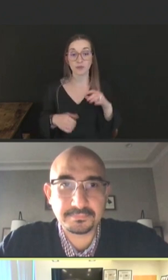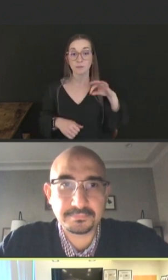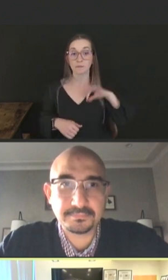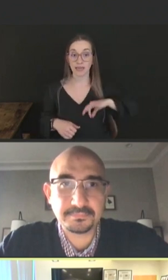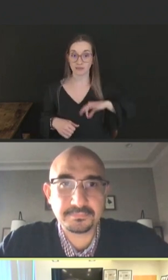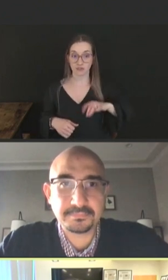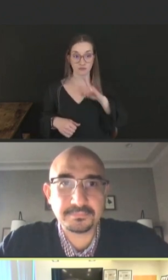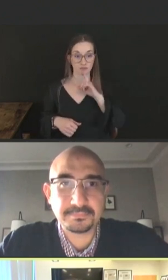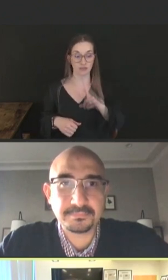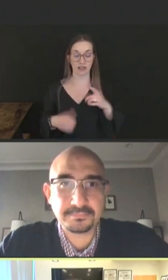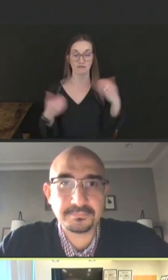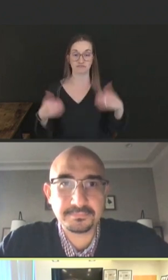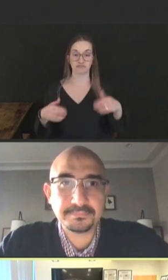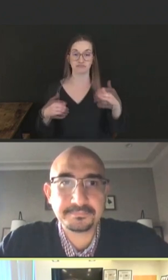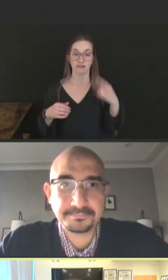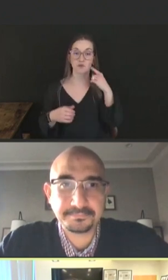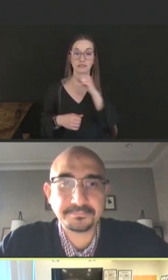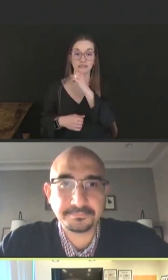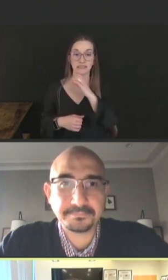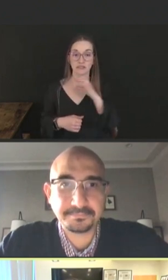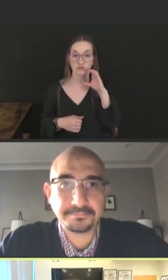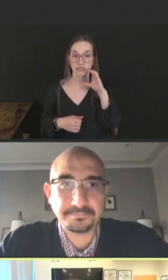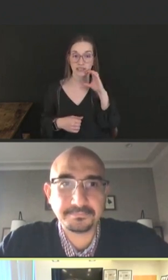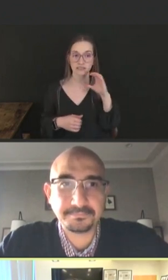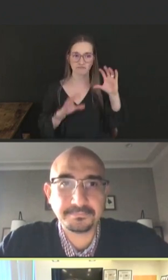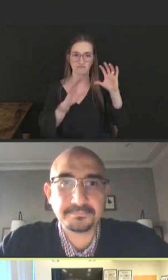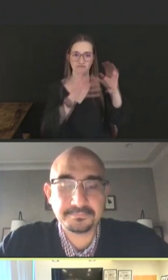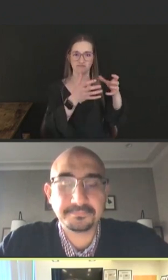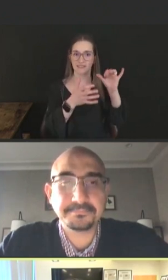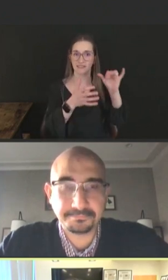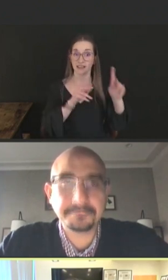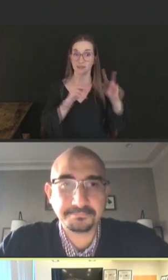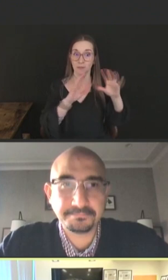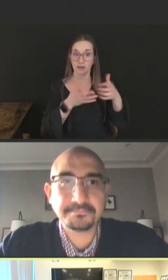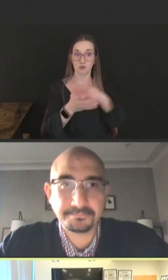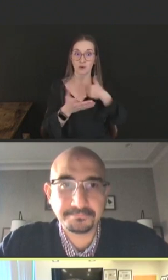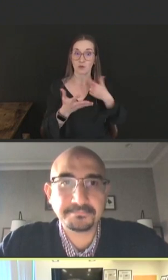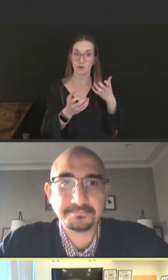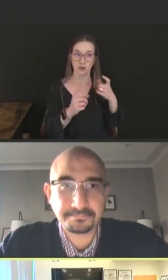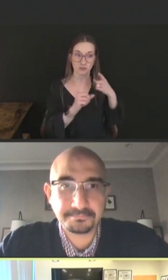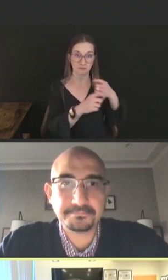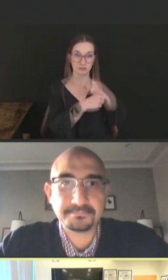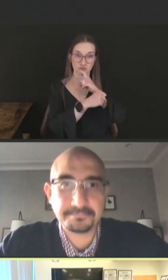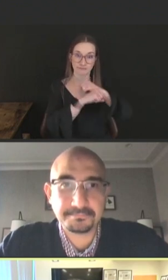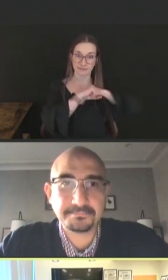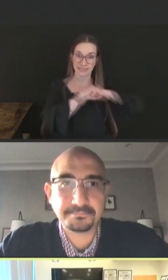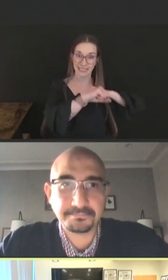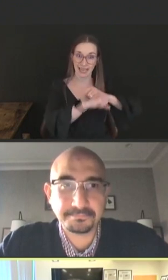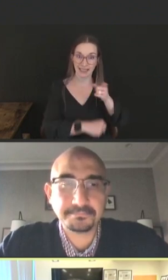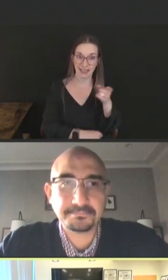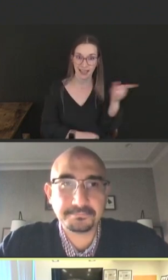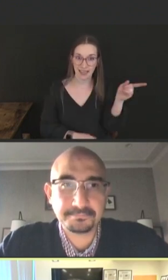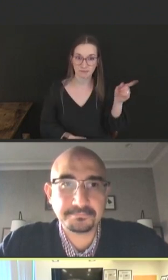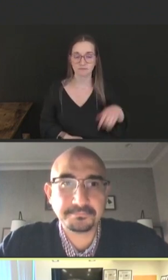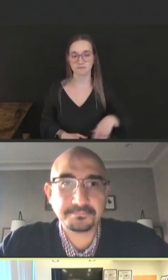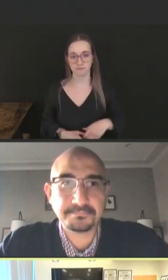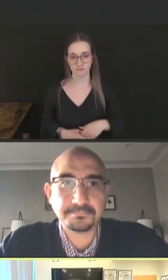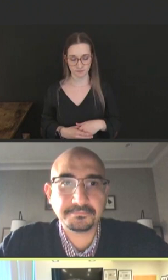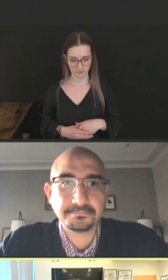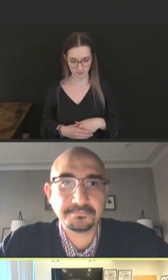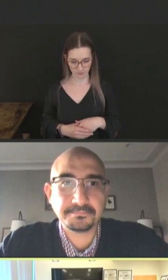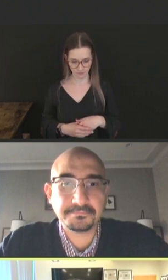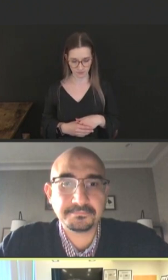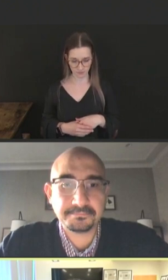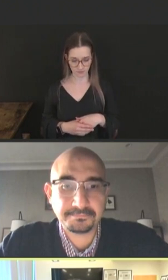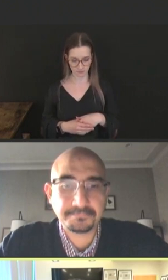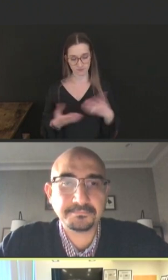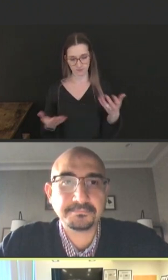the elderly. So certainly, that's the population that should be targeted. That is likely due to the